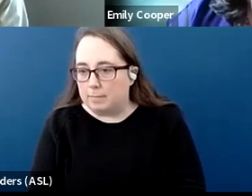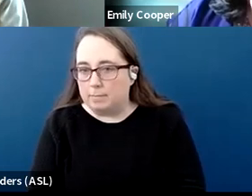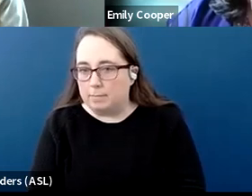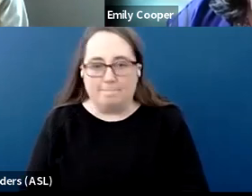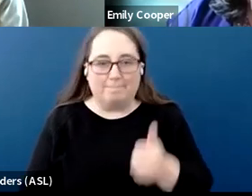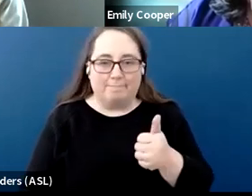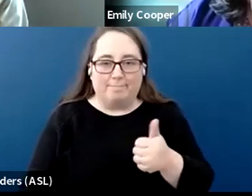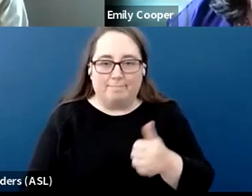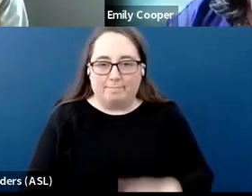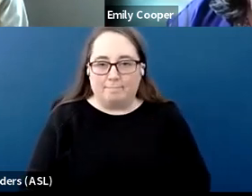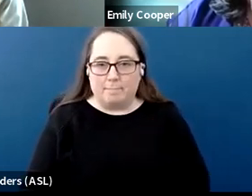benefit but it's incredibly useful to folks.